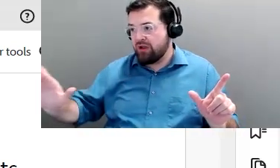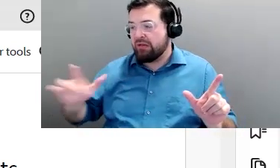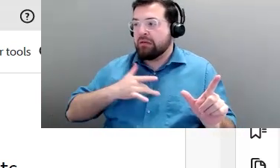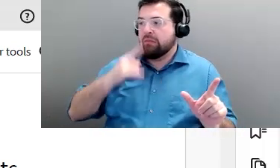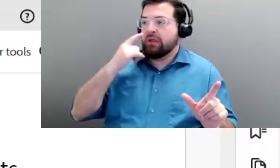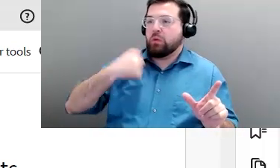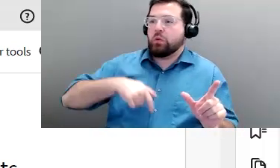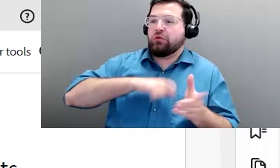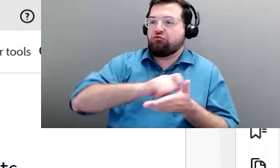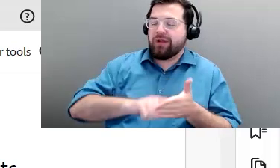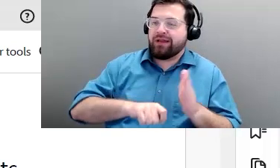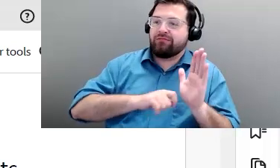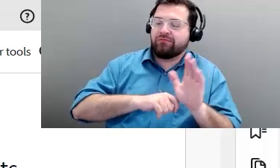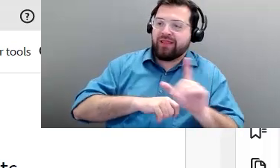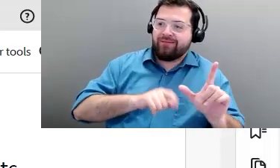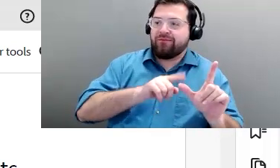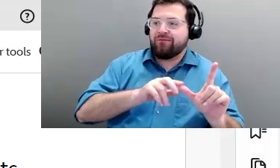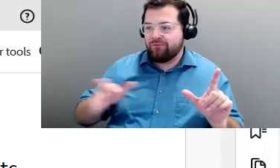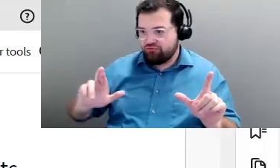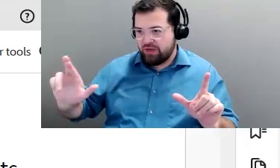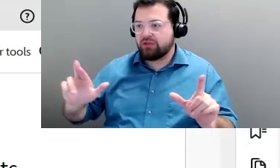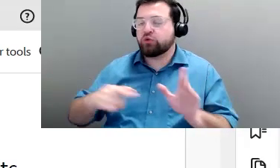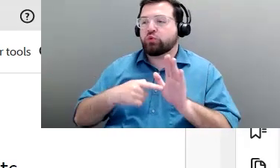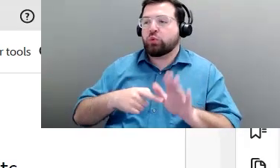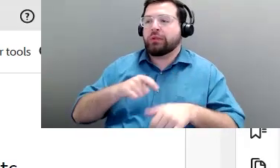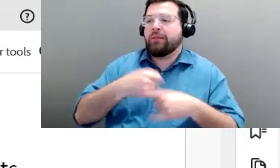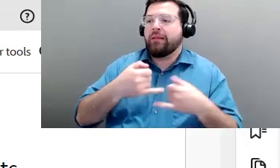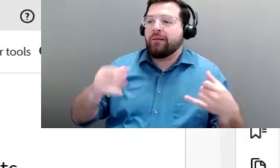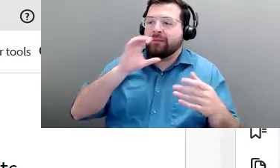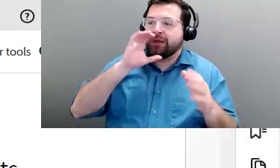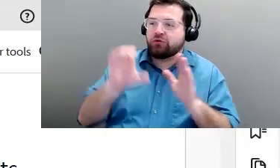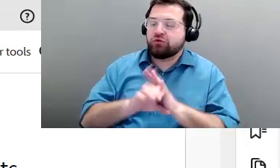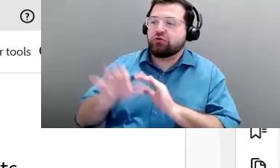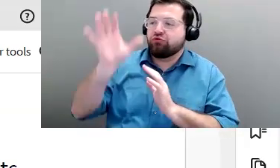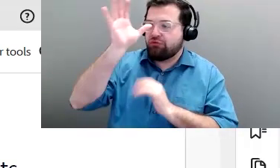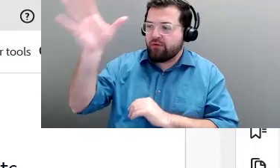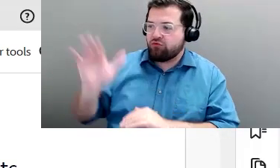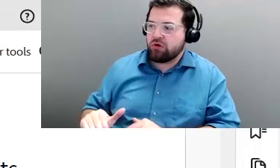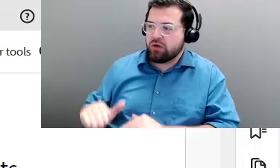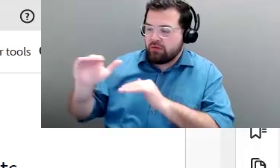She did show an example of a timeline of pictures of her grandfather growing up. English speakers arrange the timeline pictures from left to right.